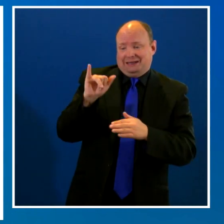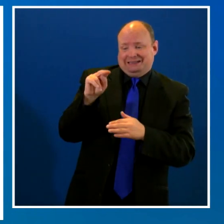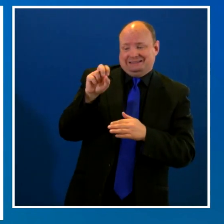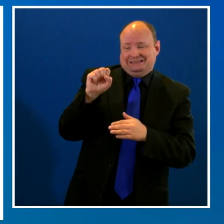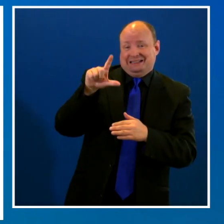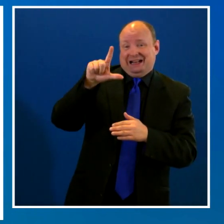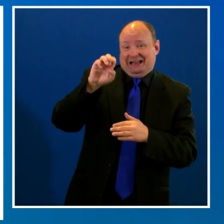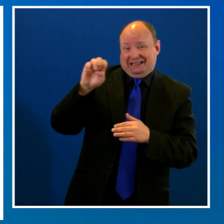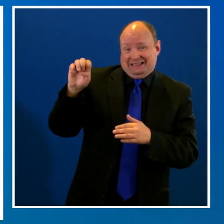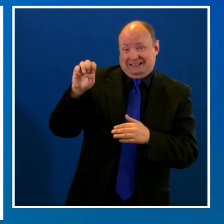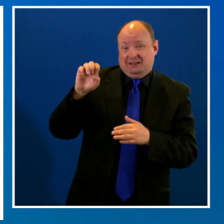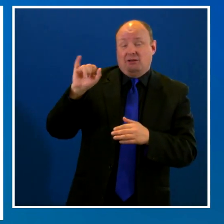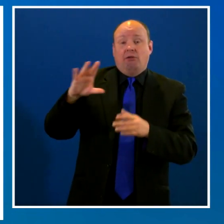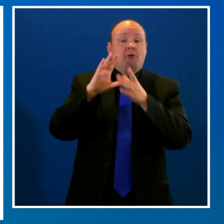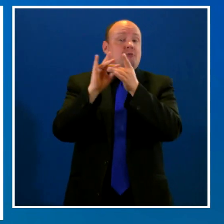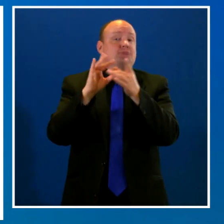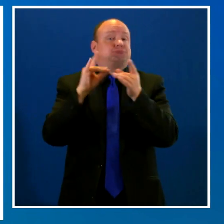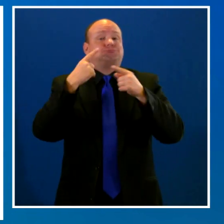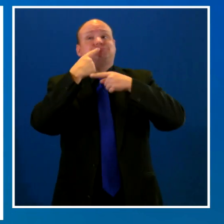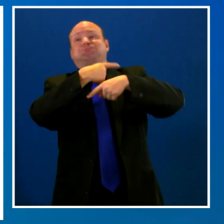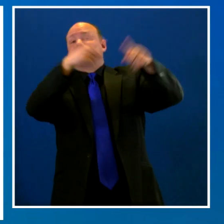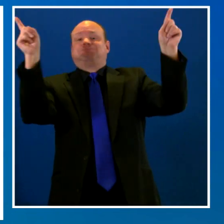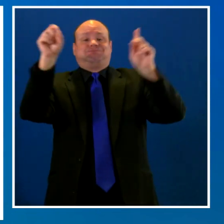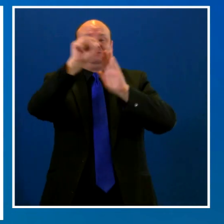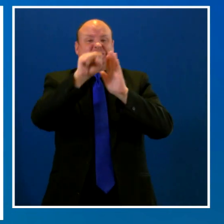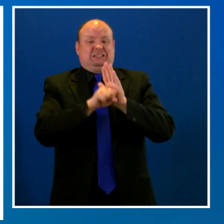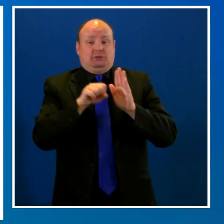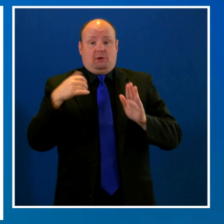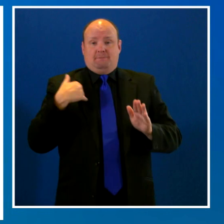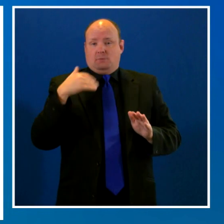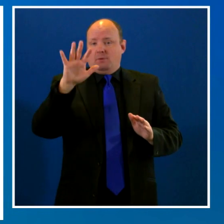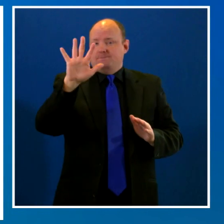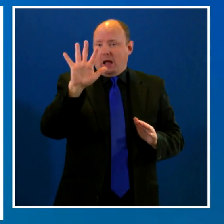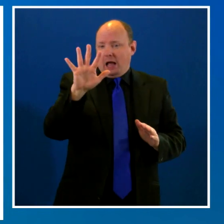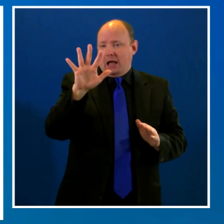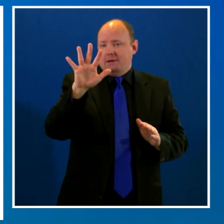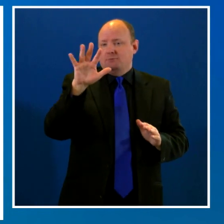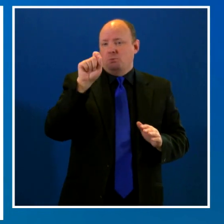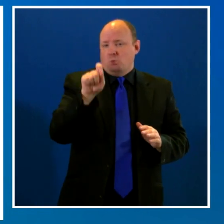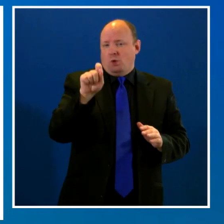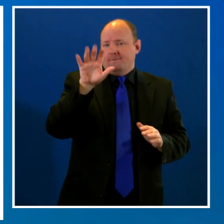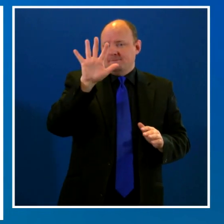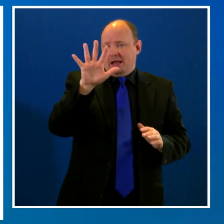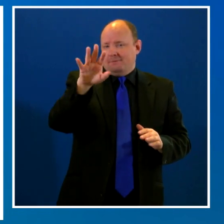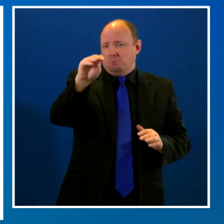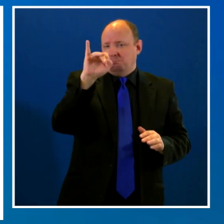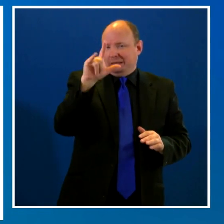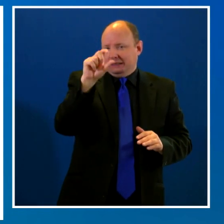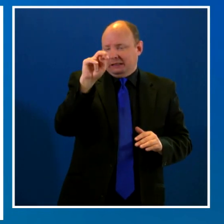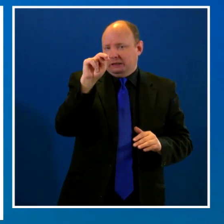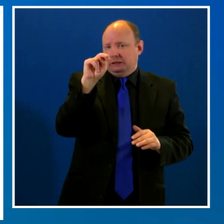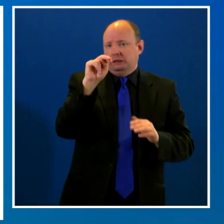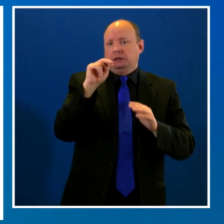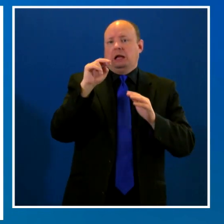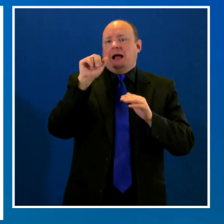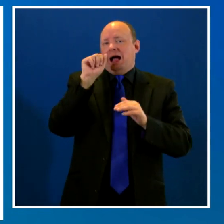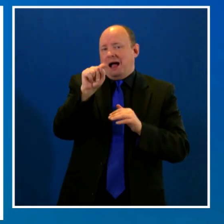state has offered a five and a half million at home COVID test kits to distribute to the public.